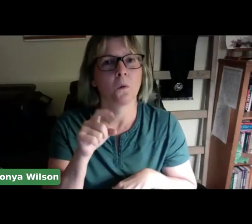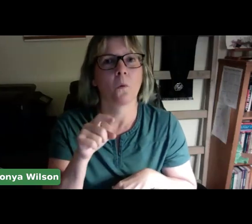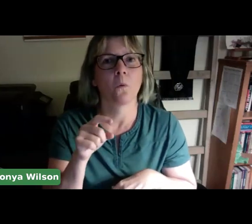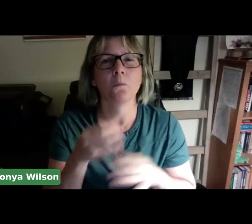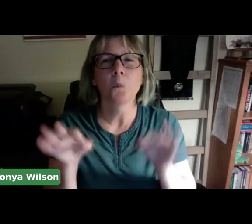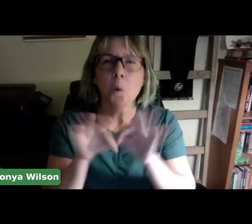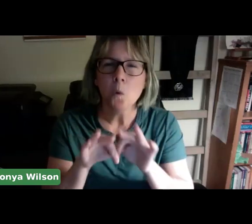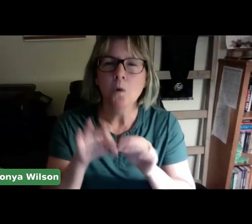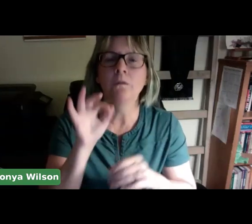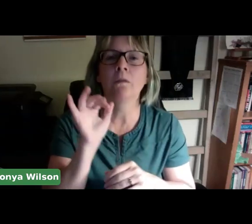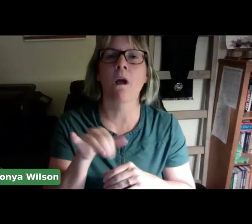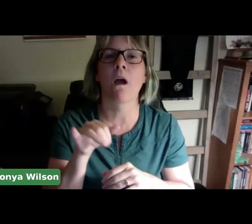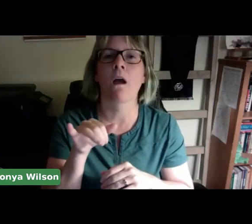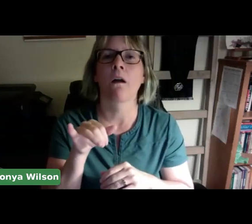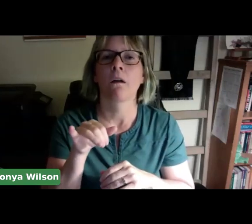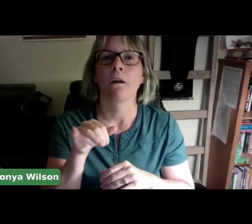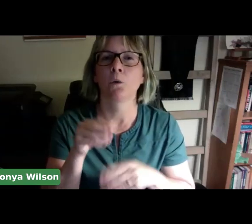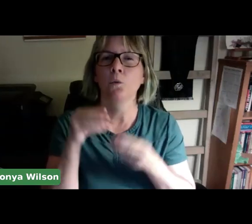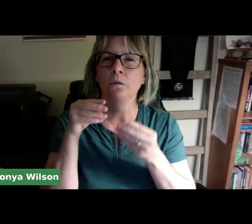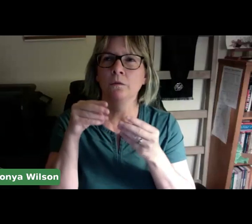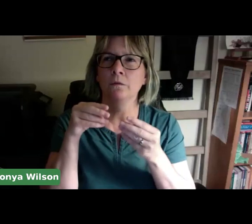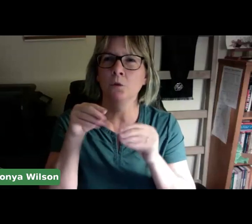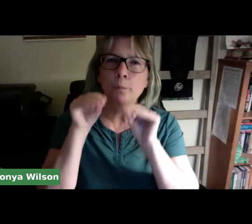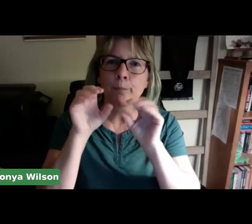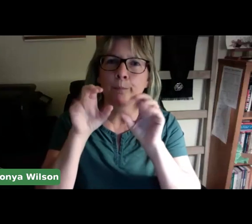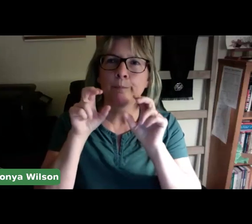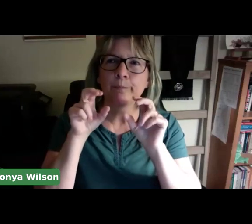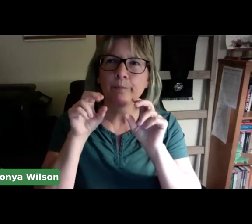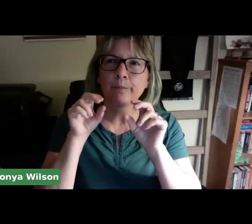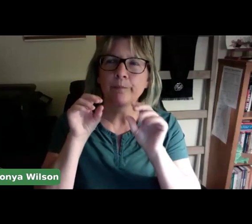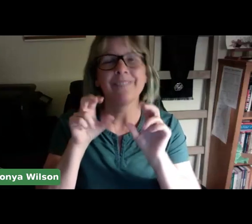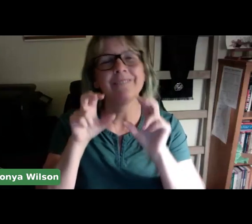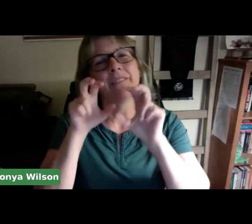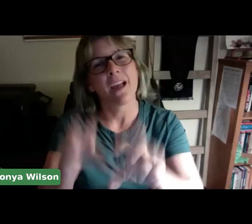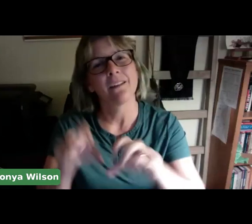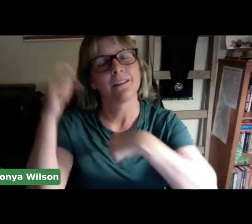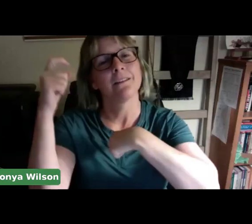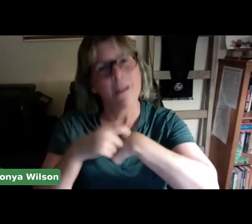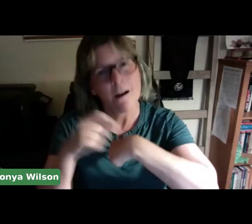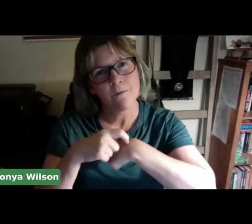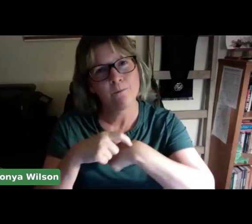Those are different and they look different and feel different for us.